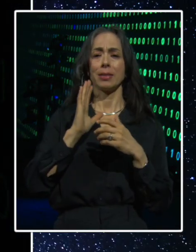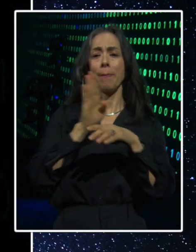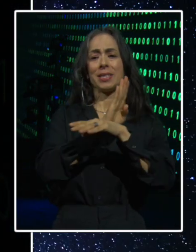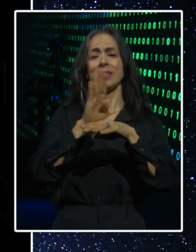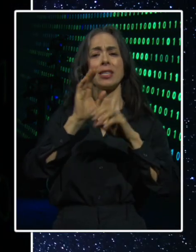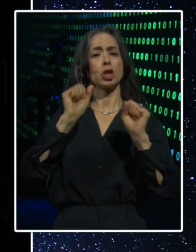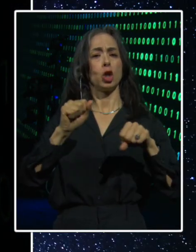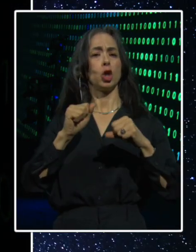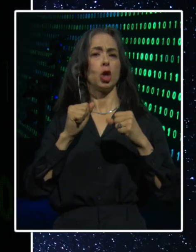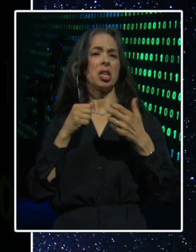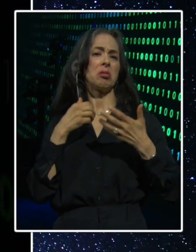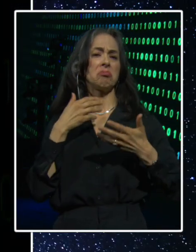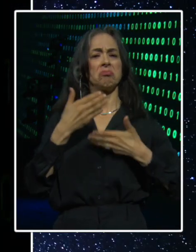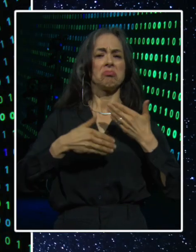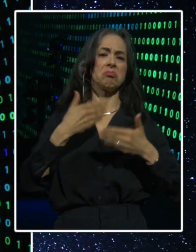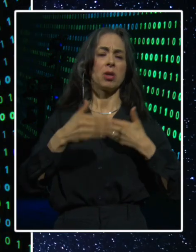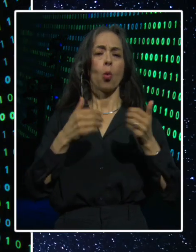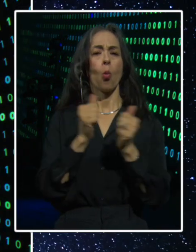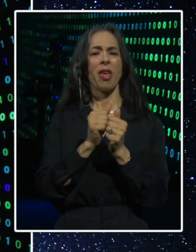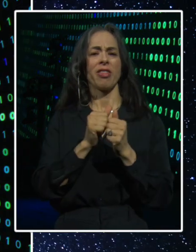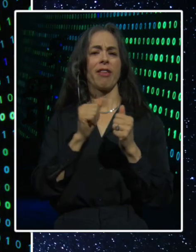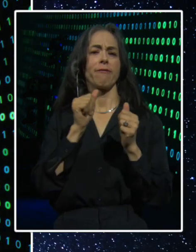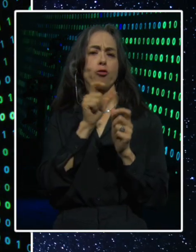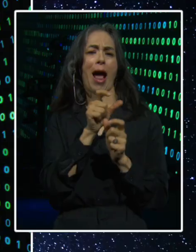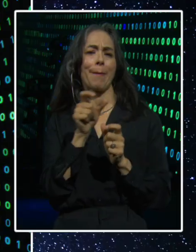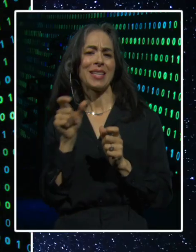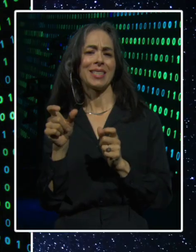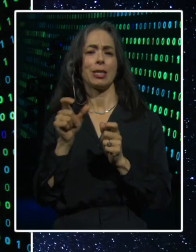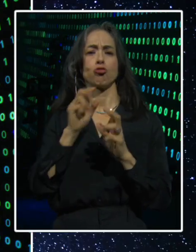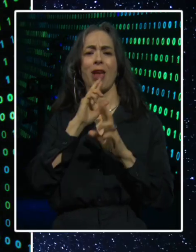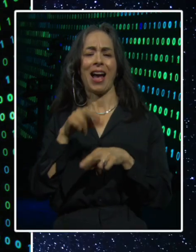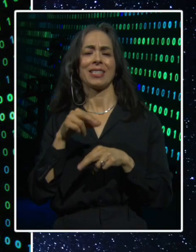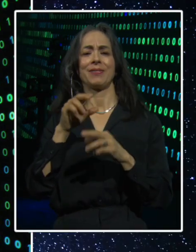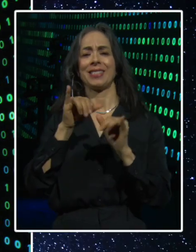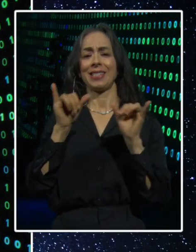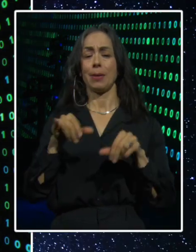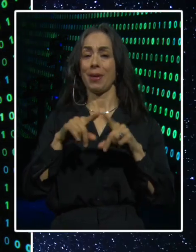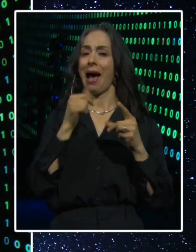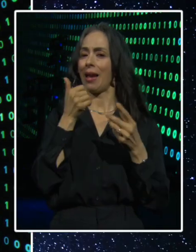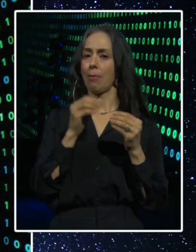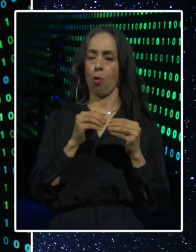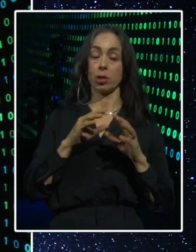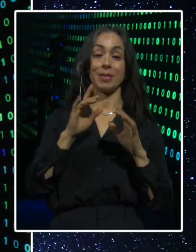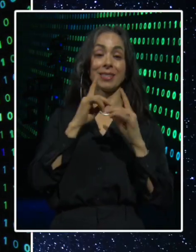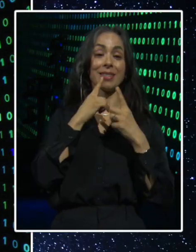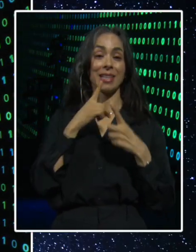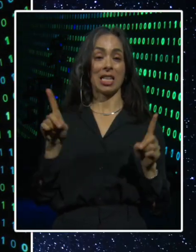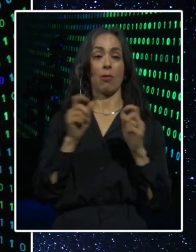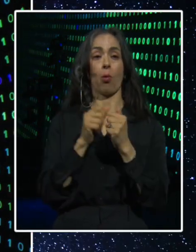In the past, enterprises could get by with fragmented reactive systems, but not anymore.